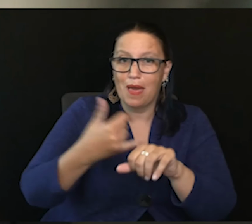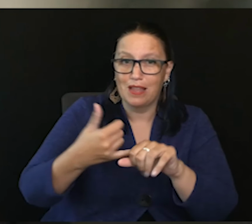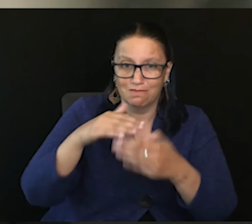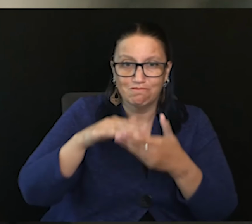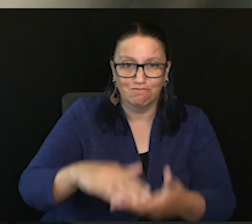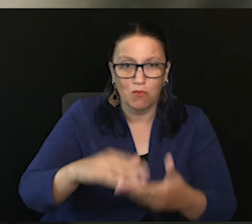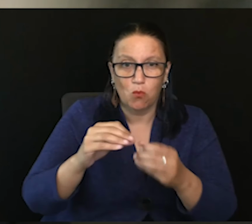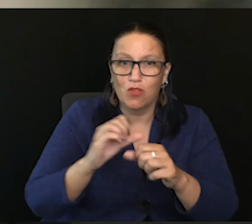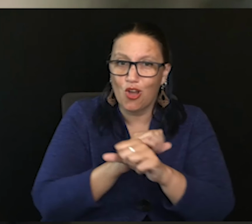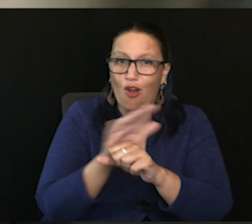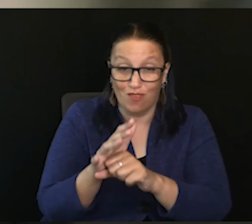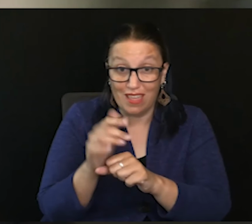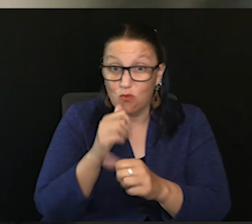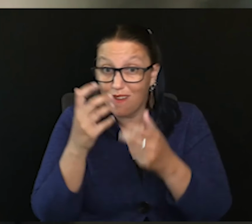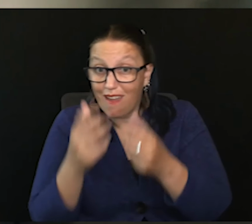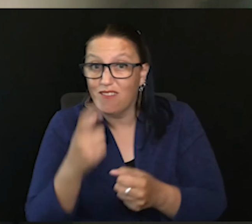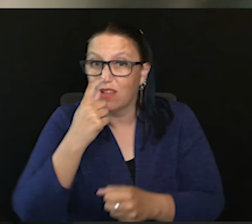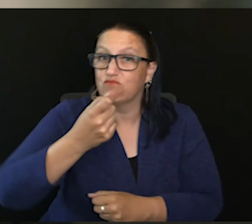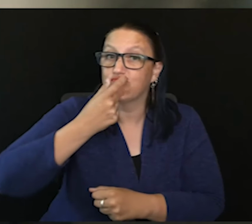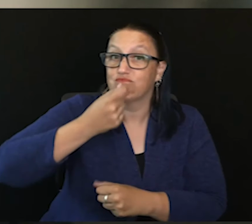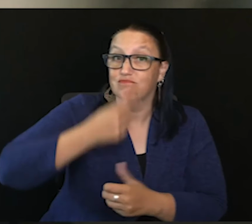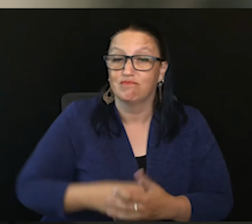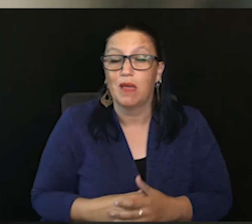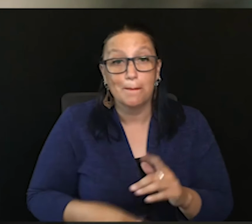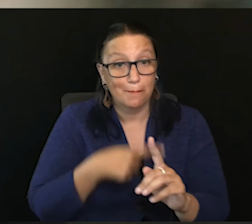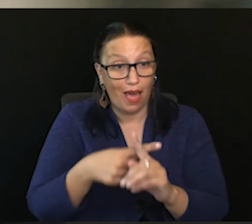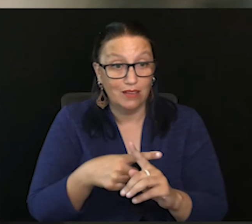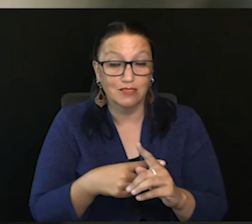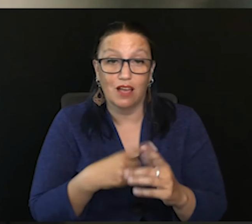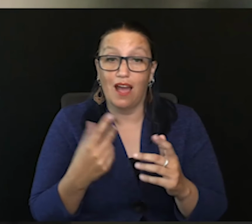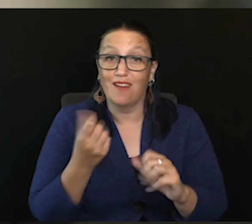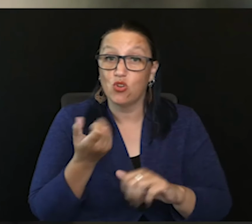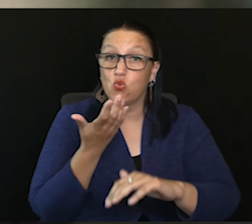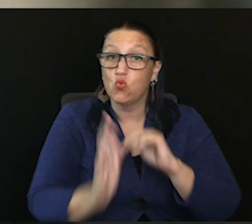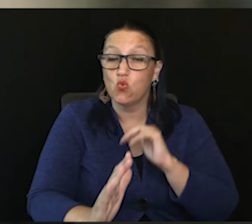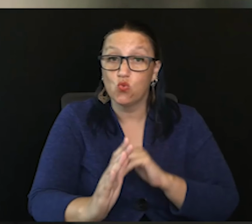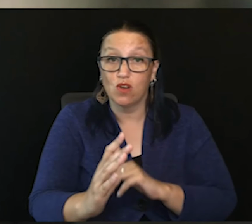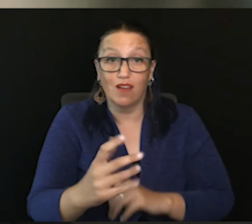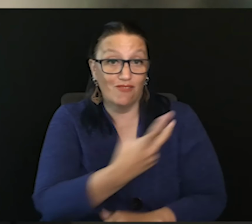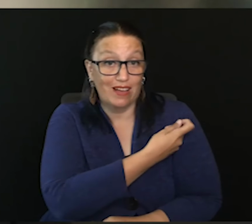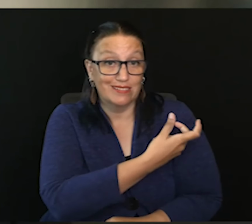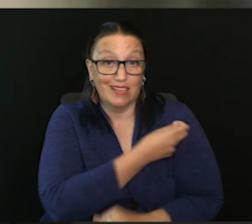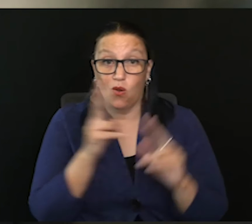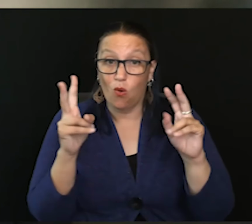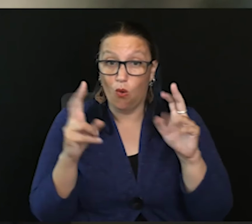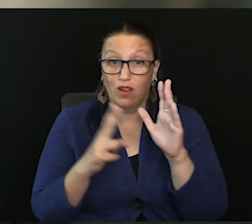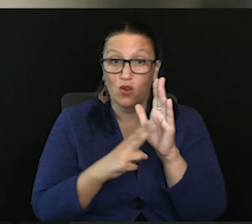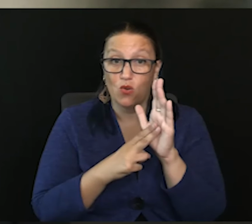for COVID-19 and one new vaccine. That vaccine will now go, the Novavax vaccine will now go to